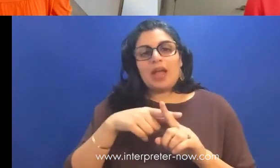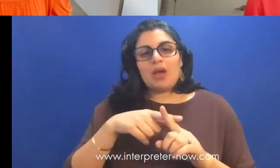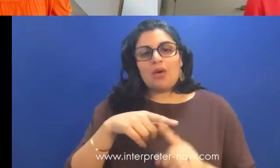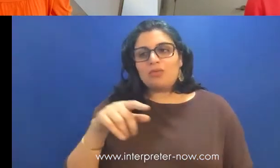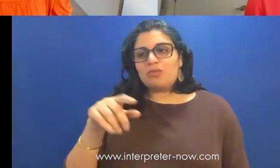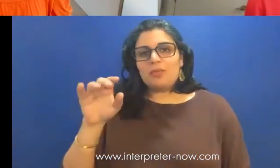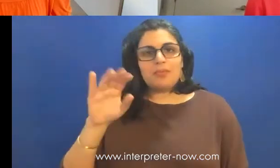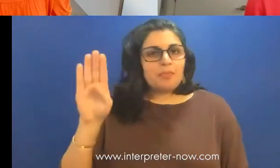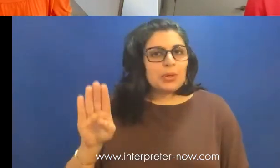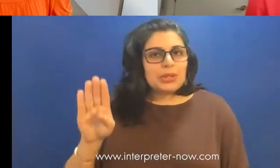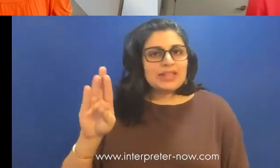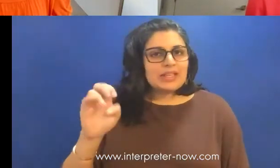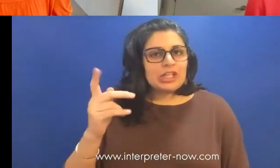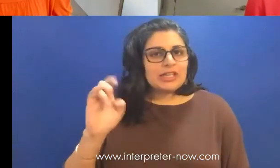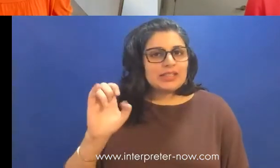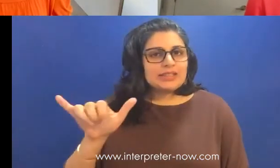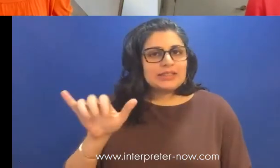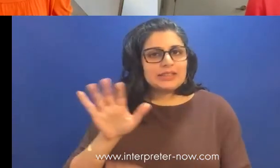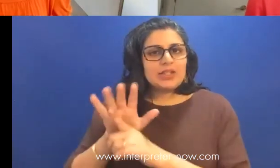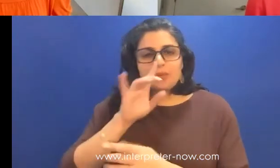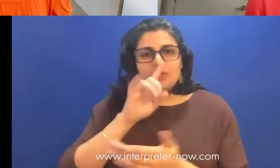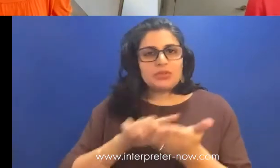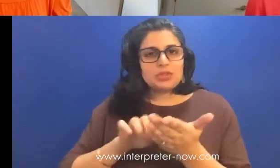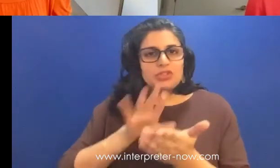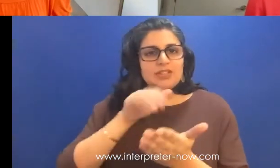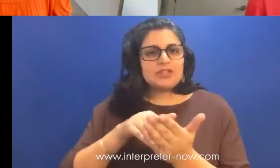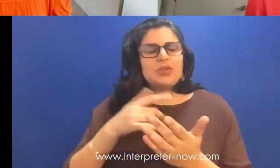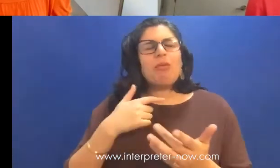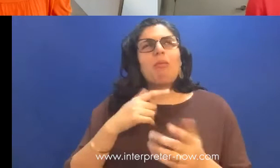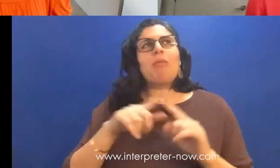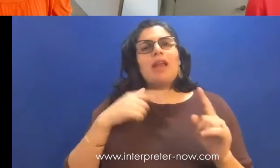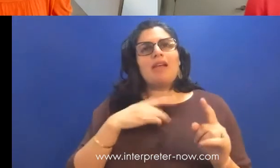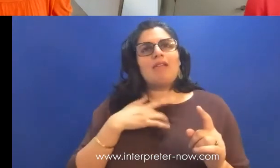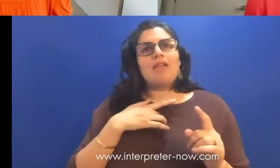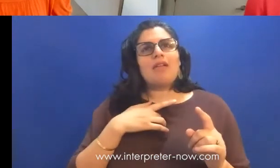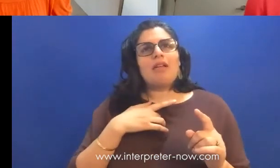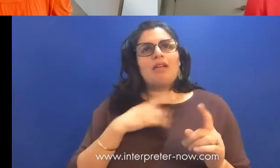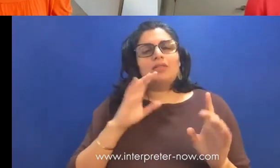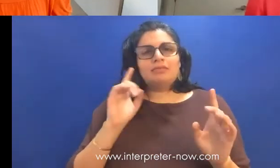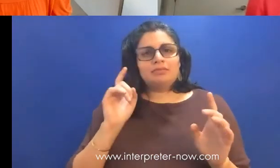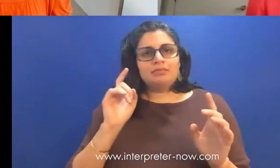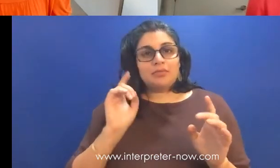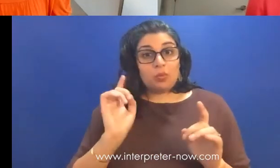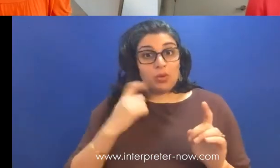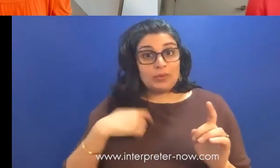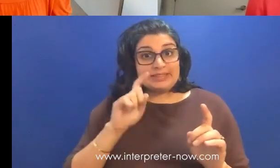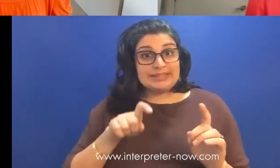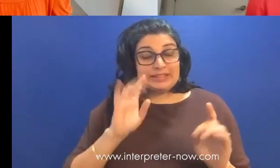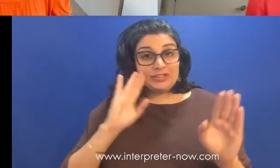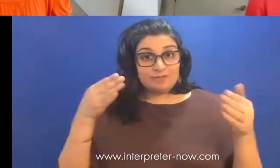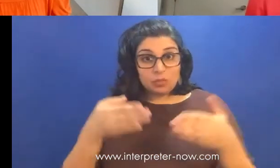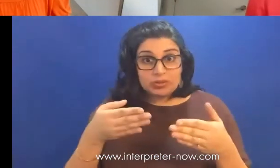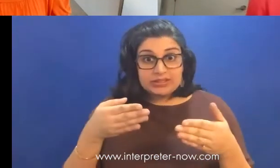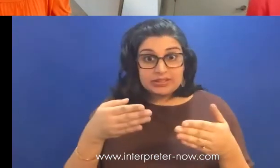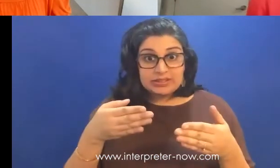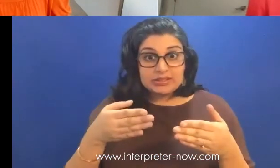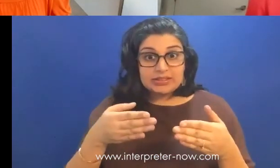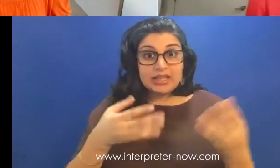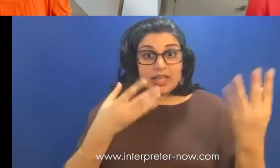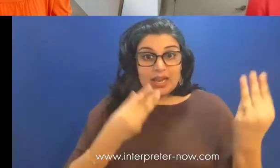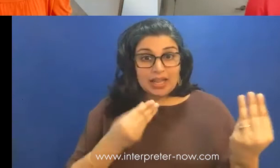I just think where we need to focus our energy on empathy is recognizing how transformative